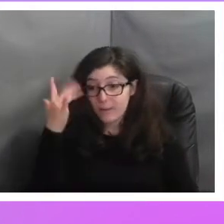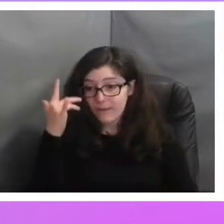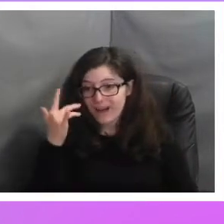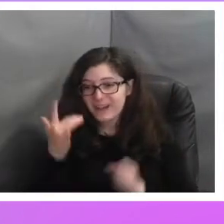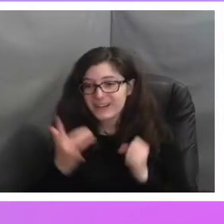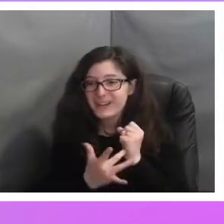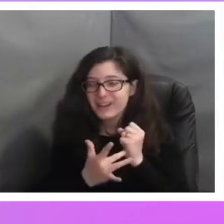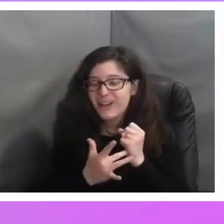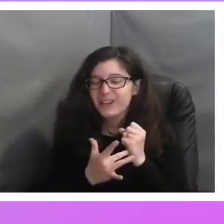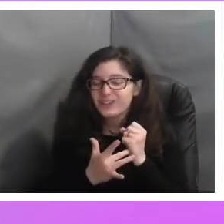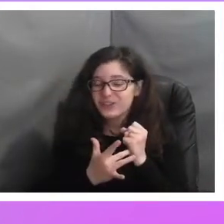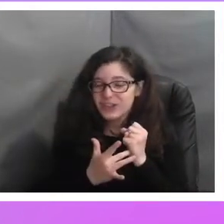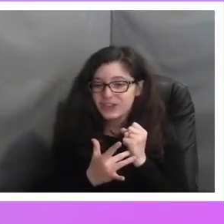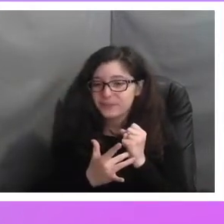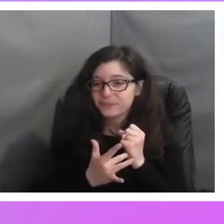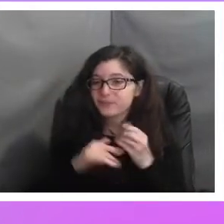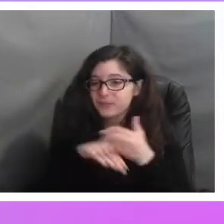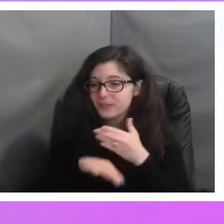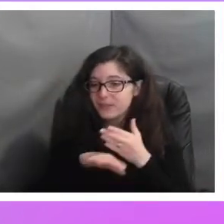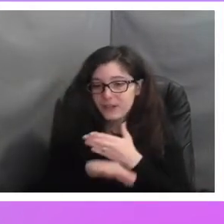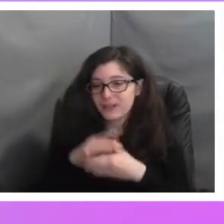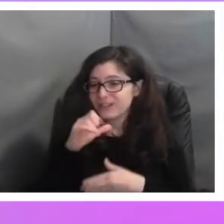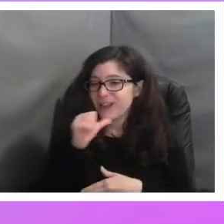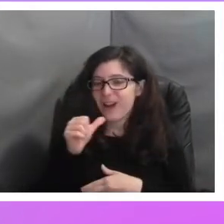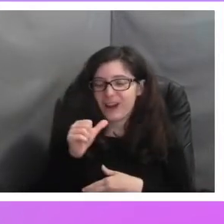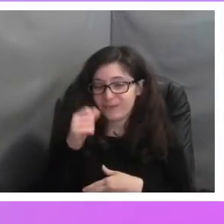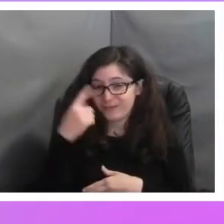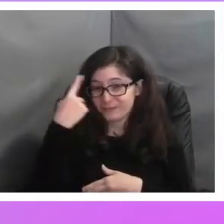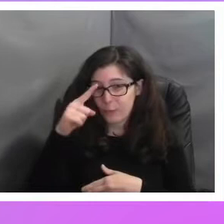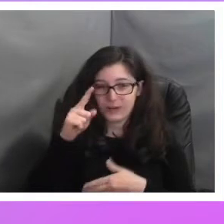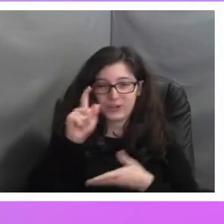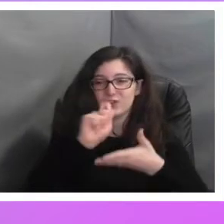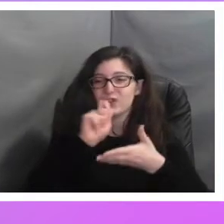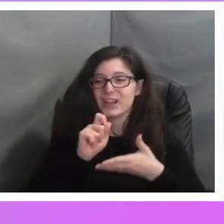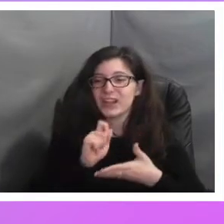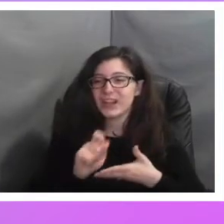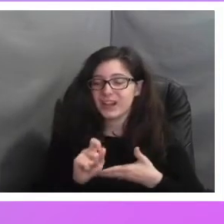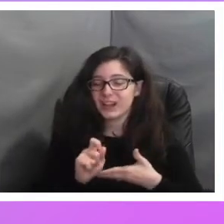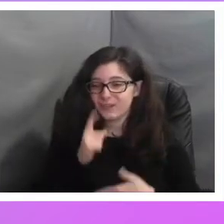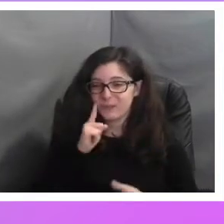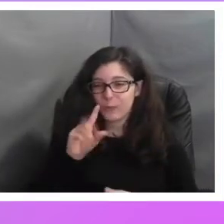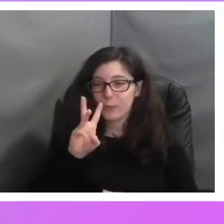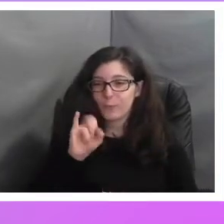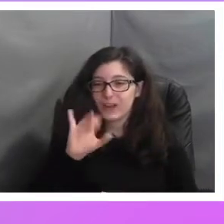checking the boxes of WCAG 2.0, it's not about compliance with the law,